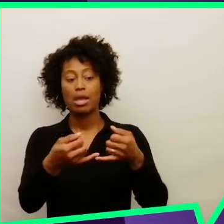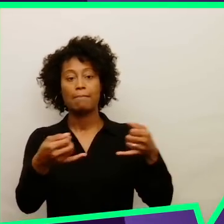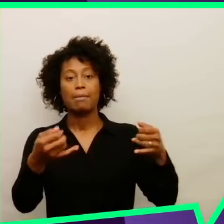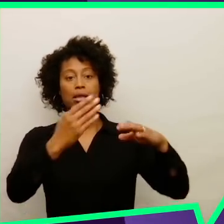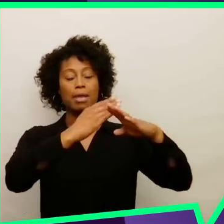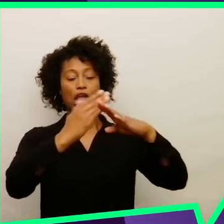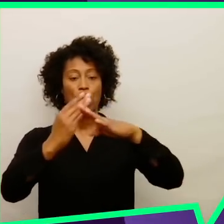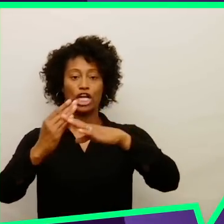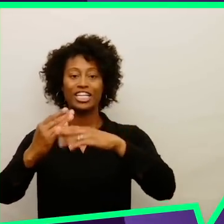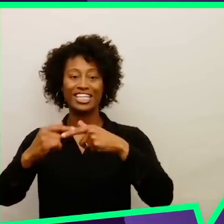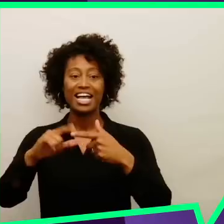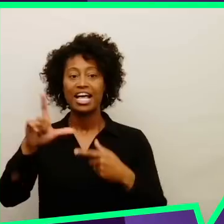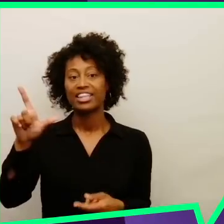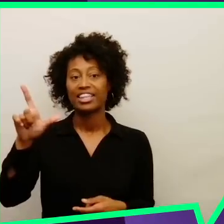That's where Lily should have said "Denied."